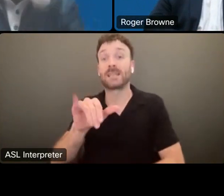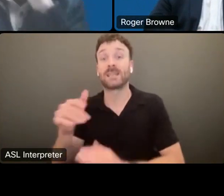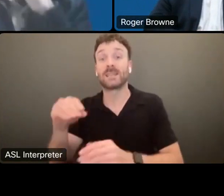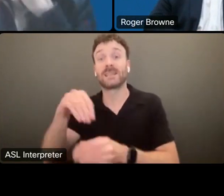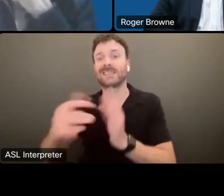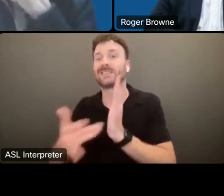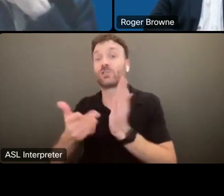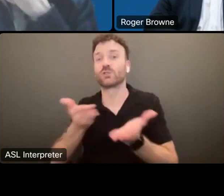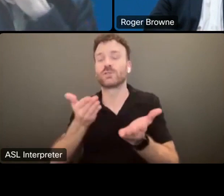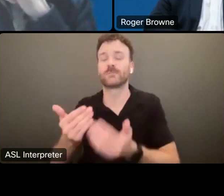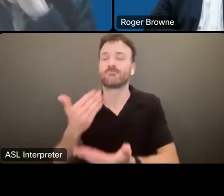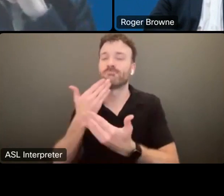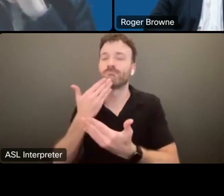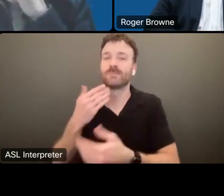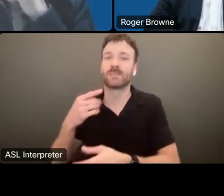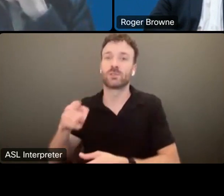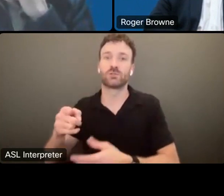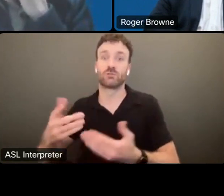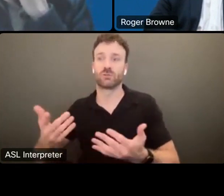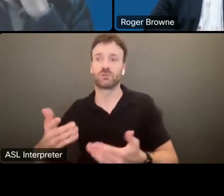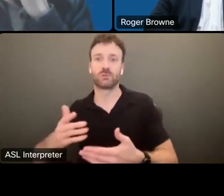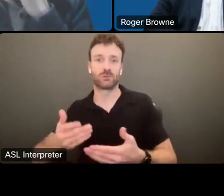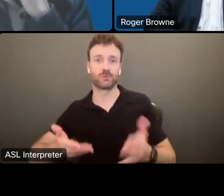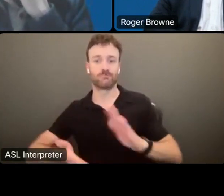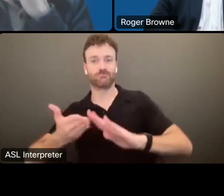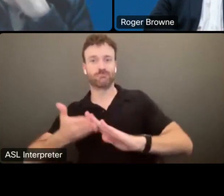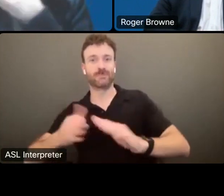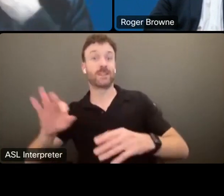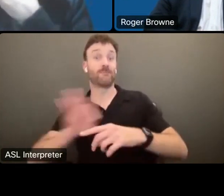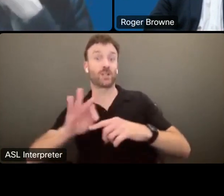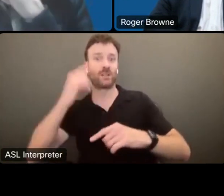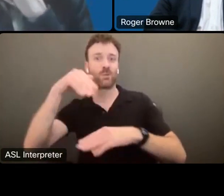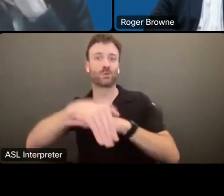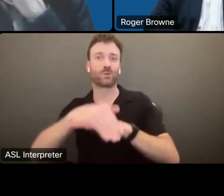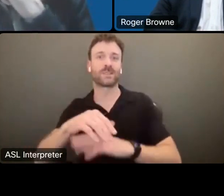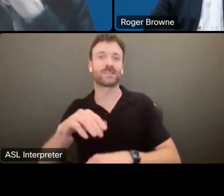been providing pretty much the functioning of this entire webinar tonight. So thank you for that.